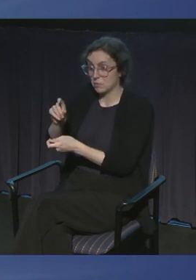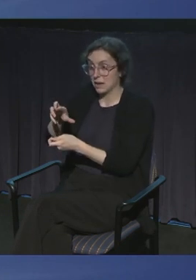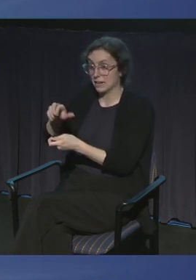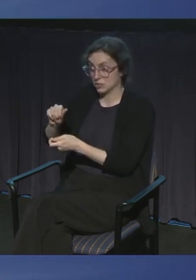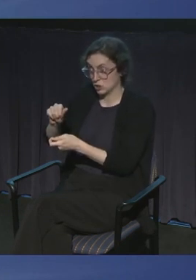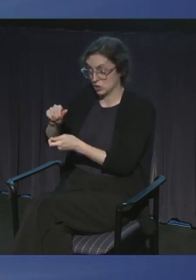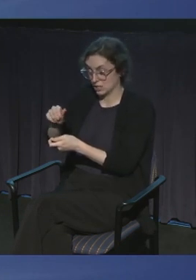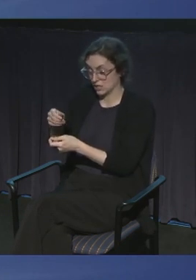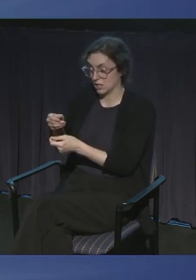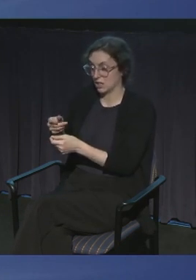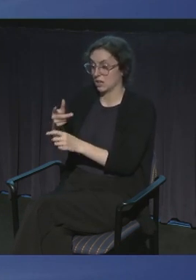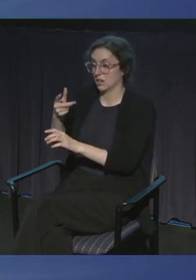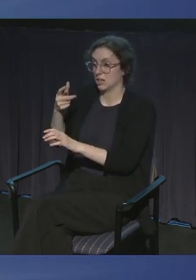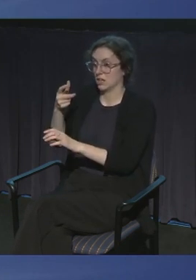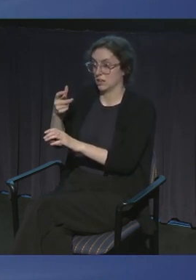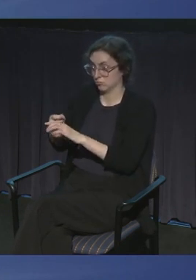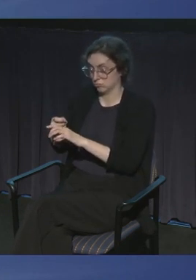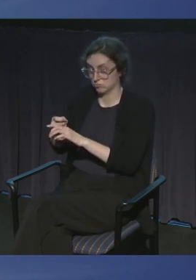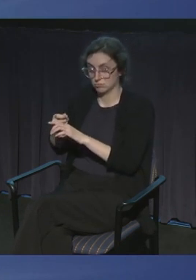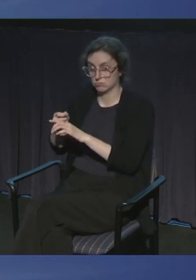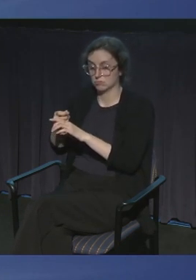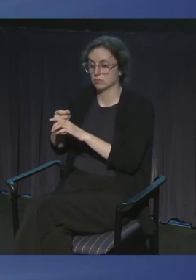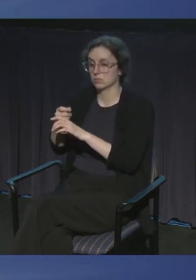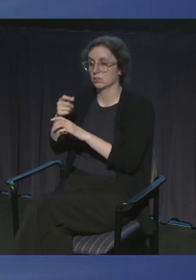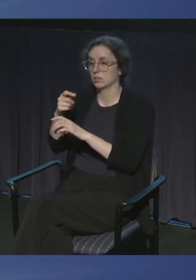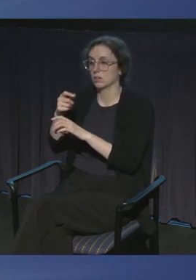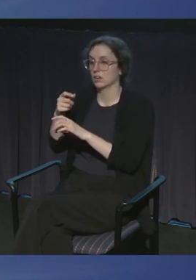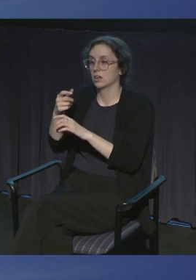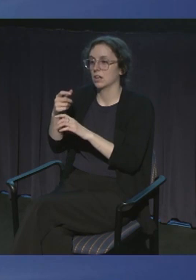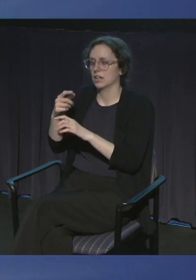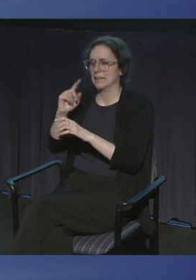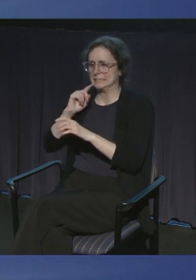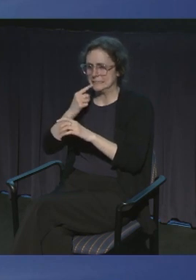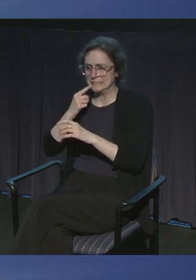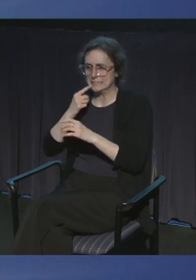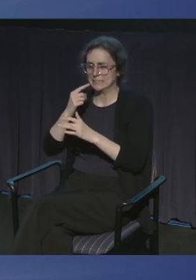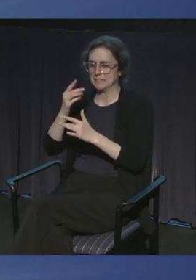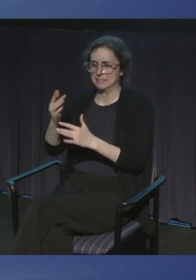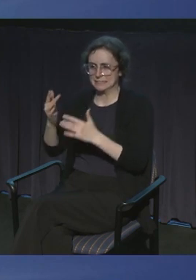SEVERELY DEBILITATED BY DSS.